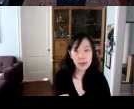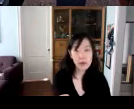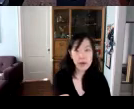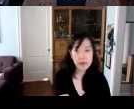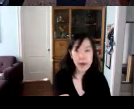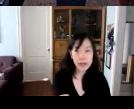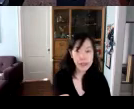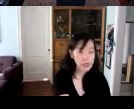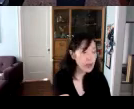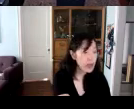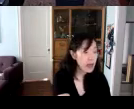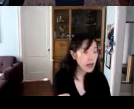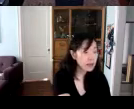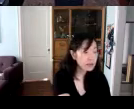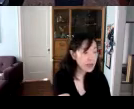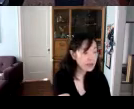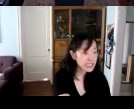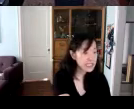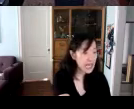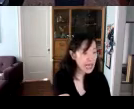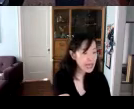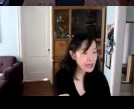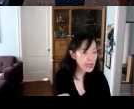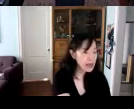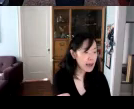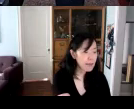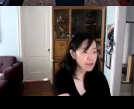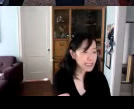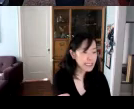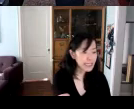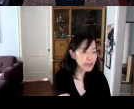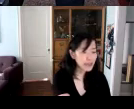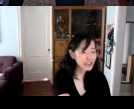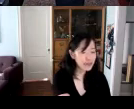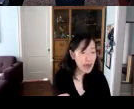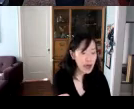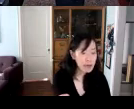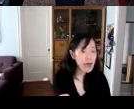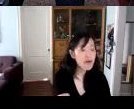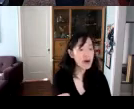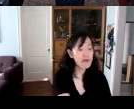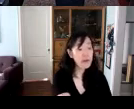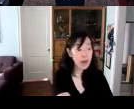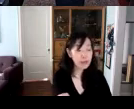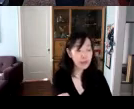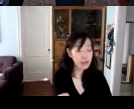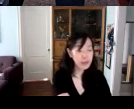Program Director. On the right of this slide, there is an image of Bob from Bob’s Burgers